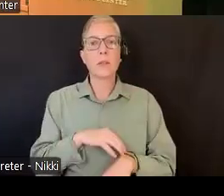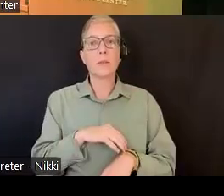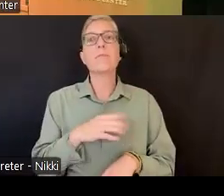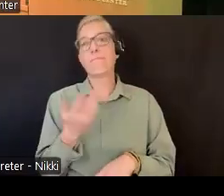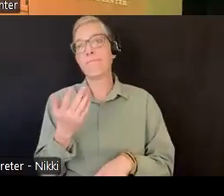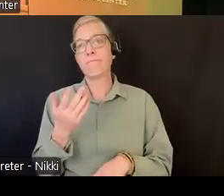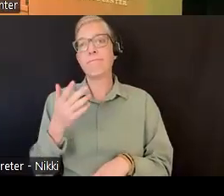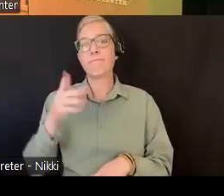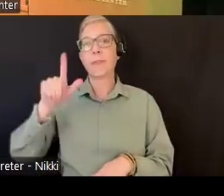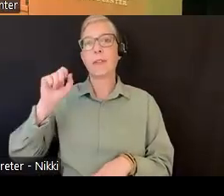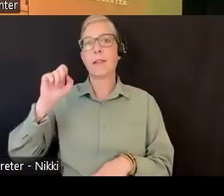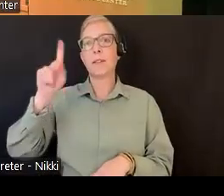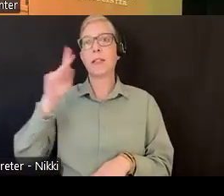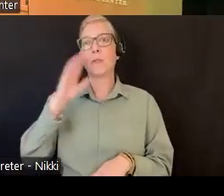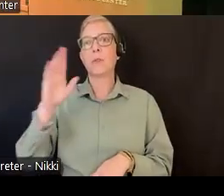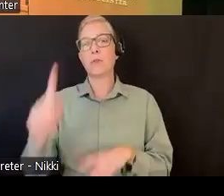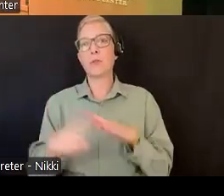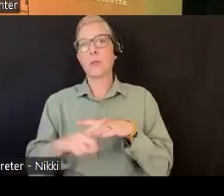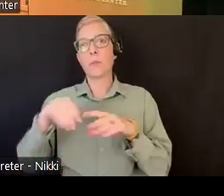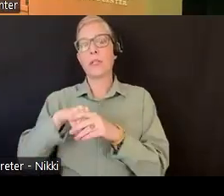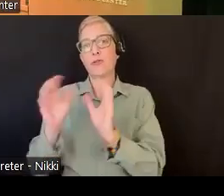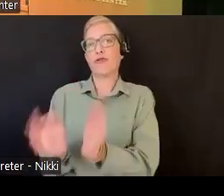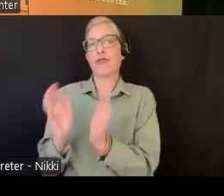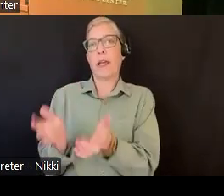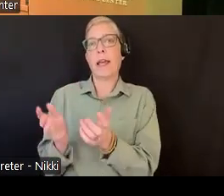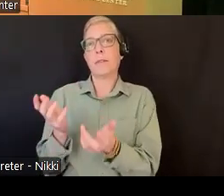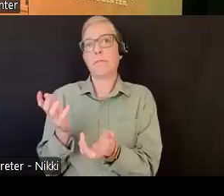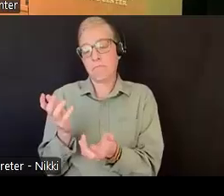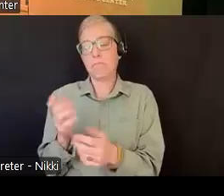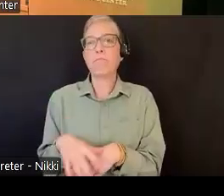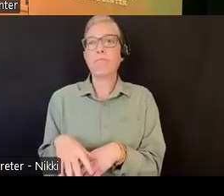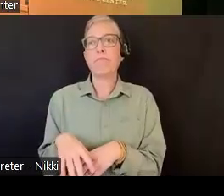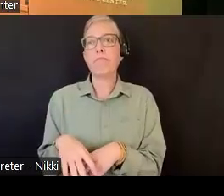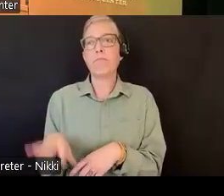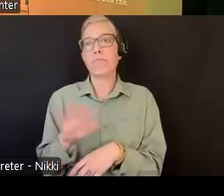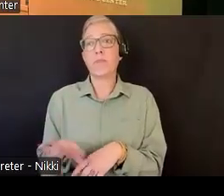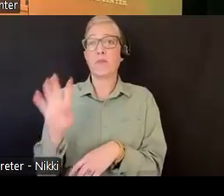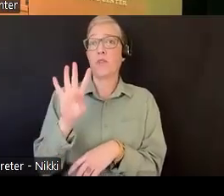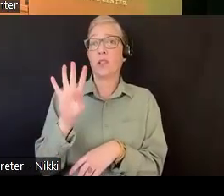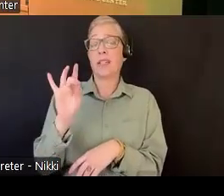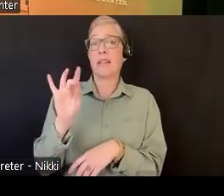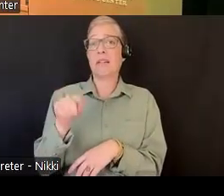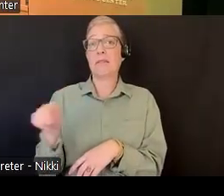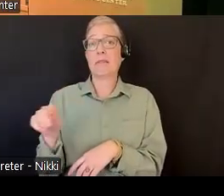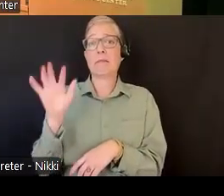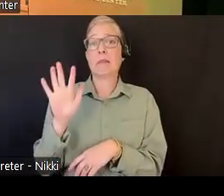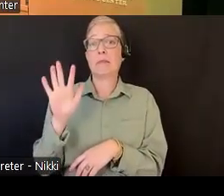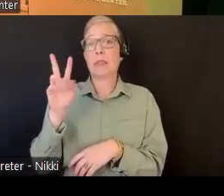about 48 to 52 minutes. um I don't know what CPT code that is. Uh right as we're ending the session